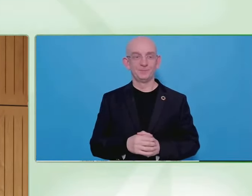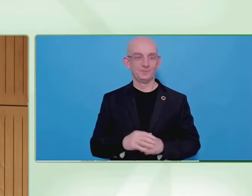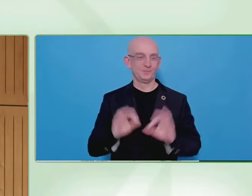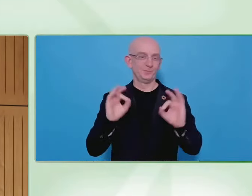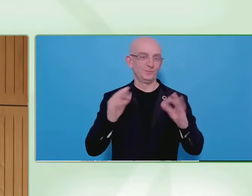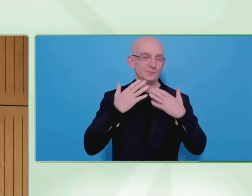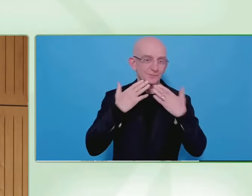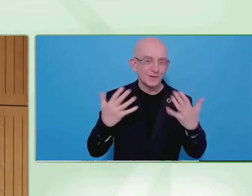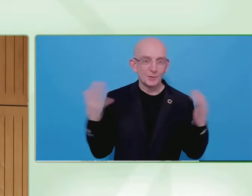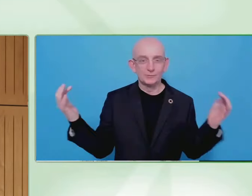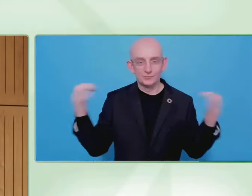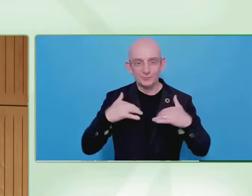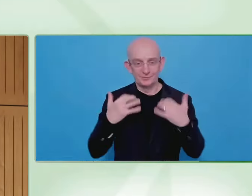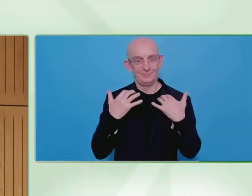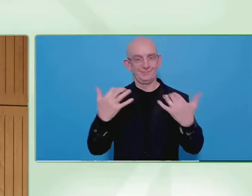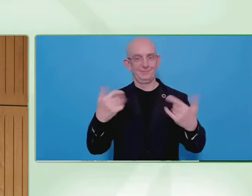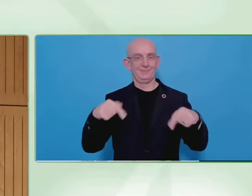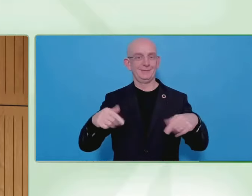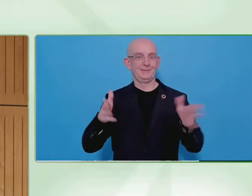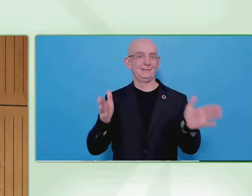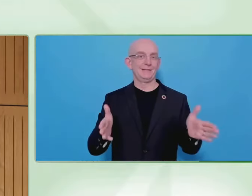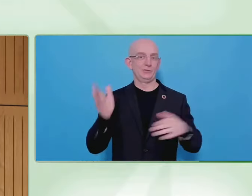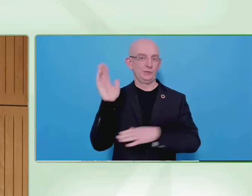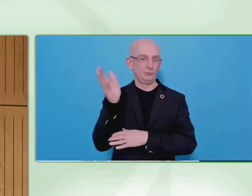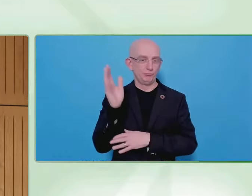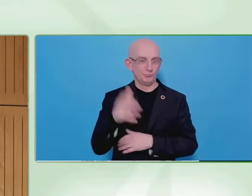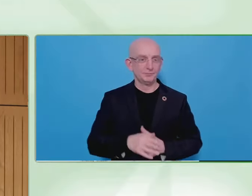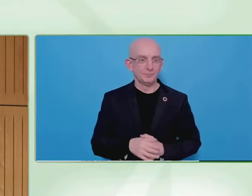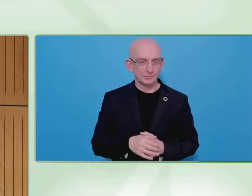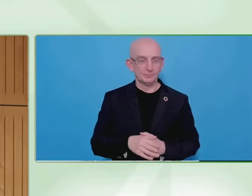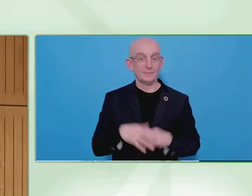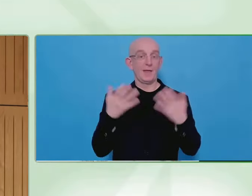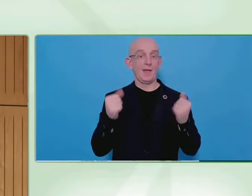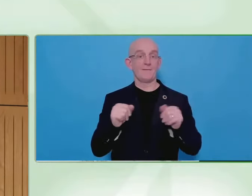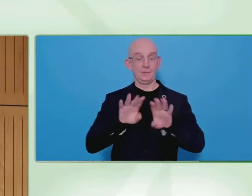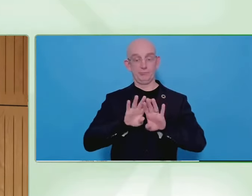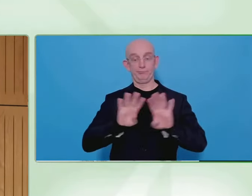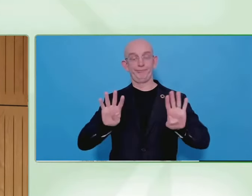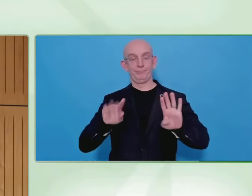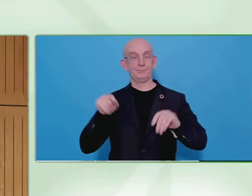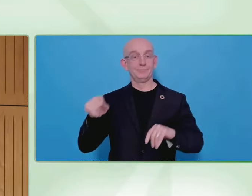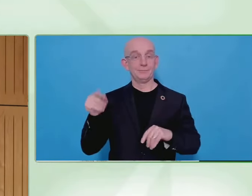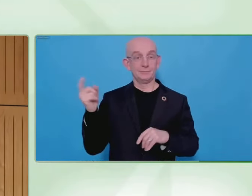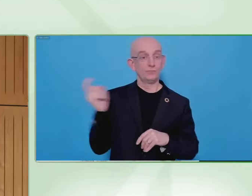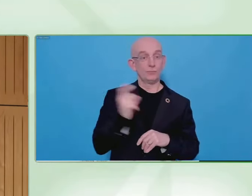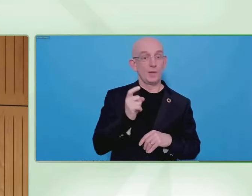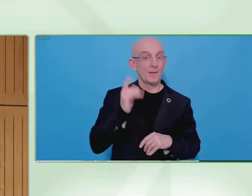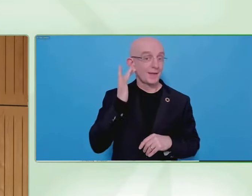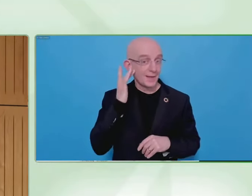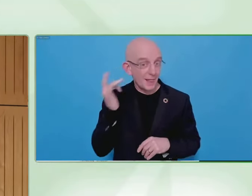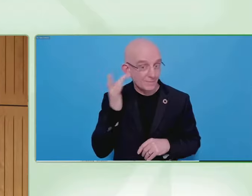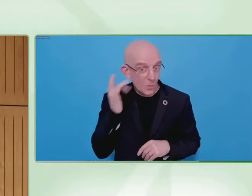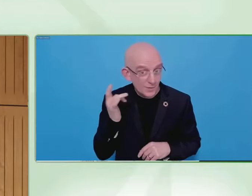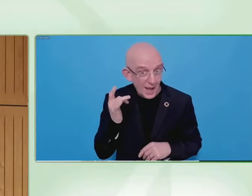everyone do a quick introduction and thank you for coming to the last session of the day.